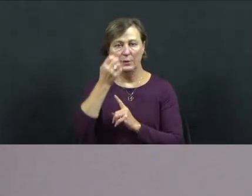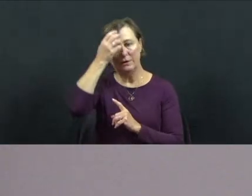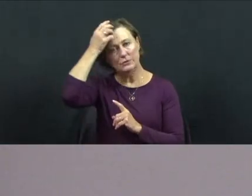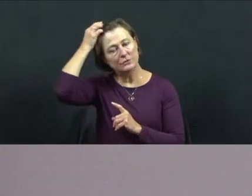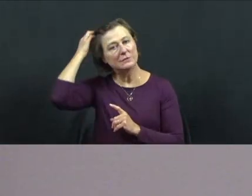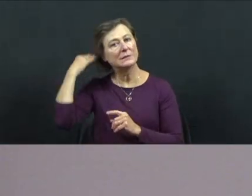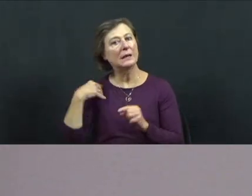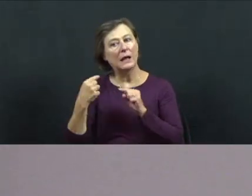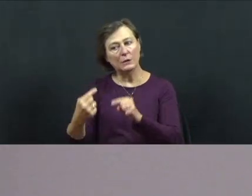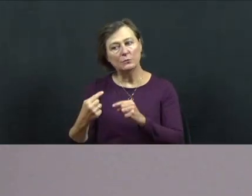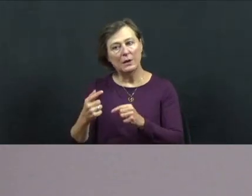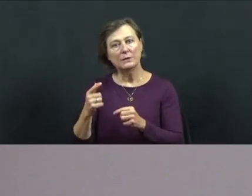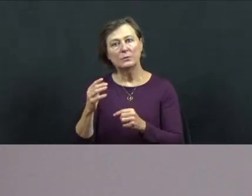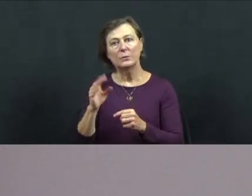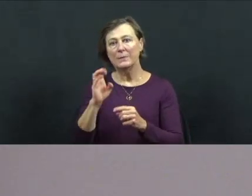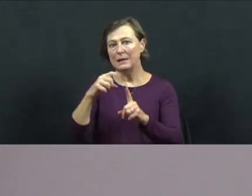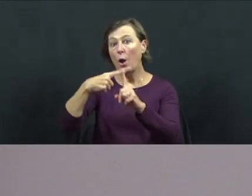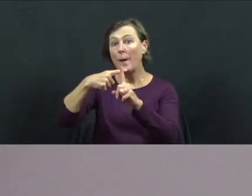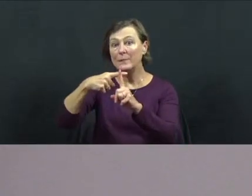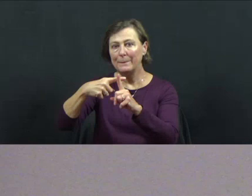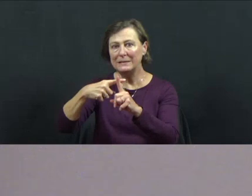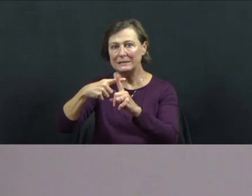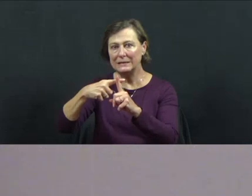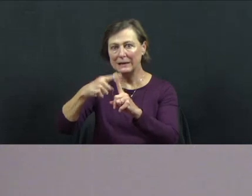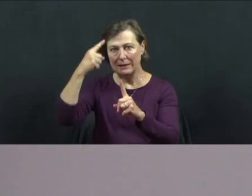optimistic about what the future holds for my children